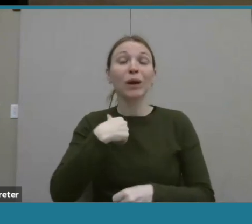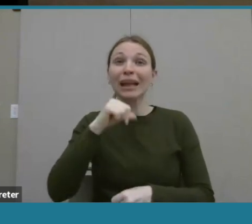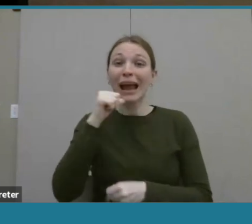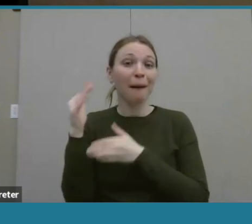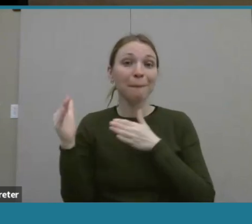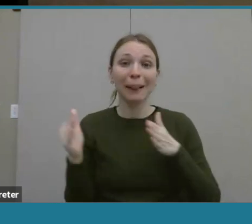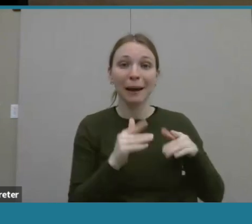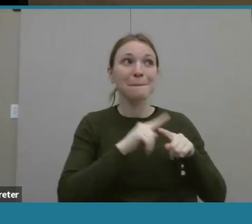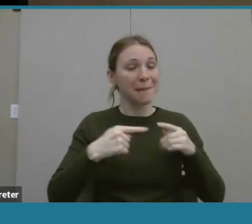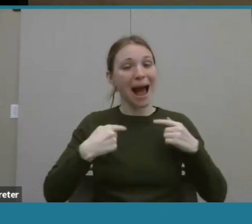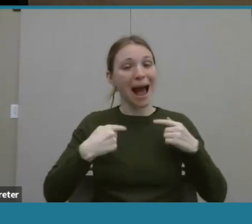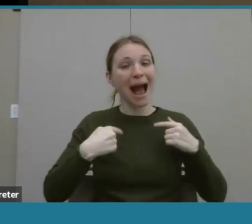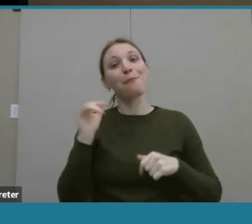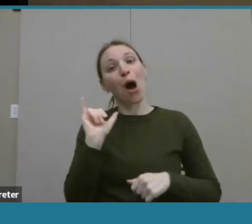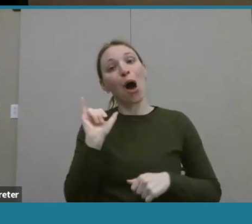so I am wearing a black shirt and jeans.